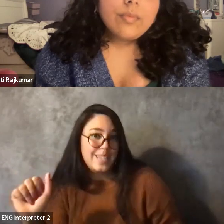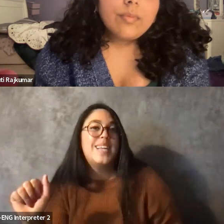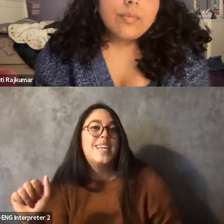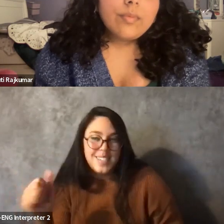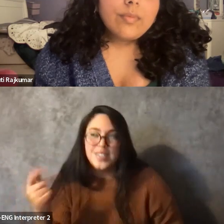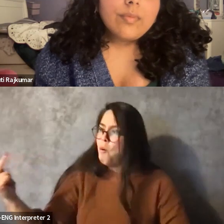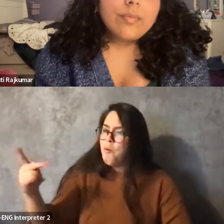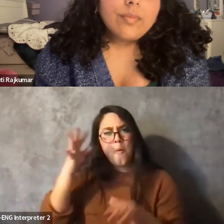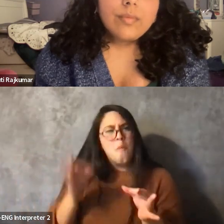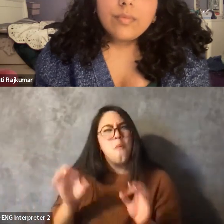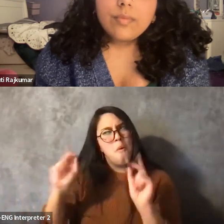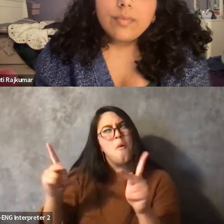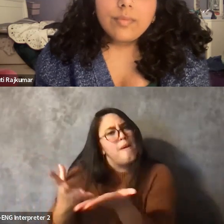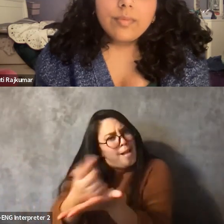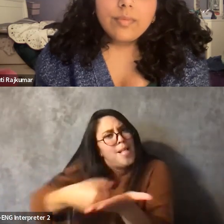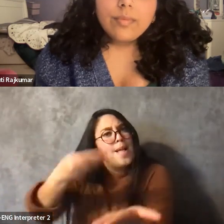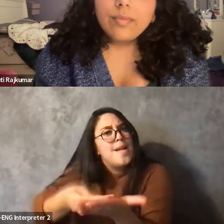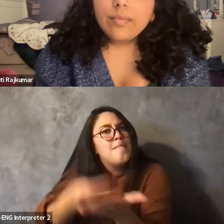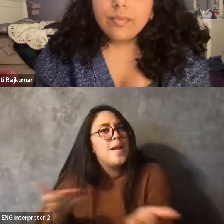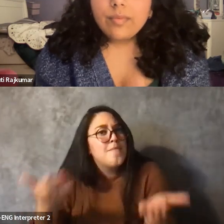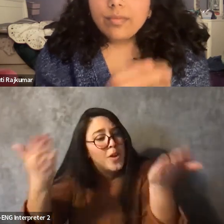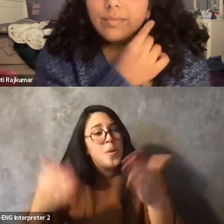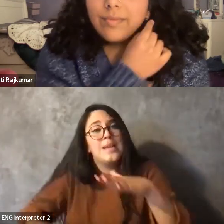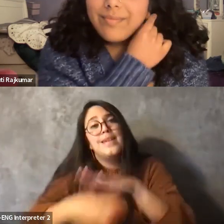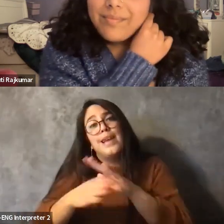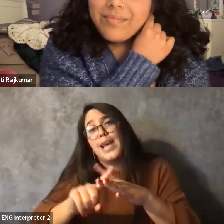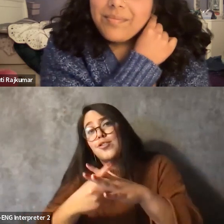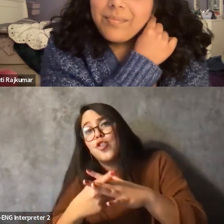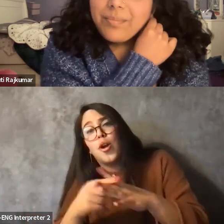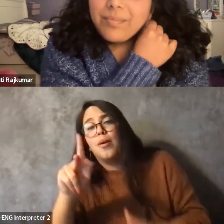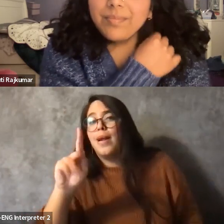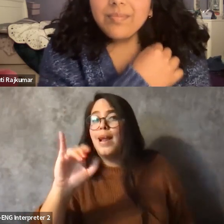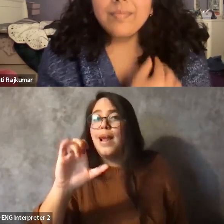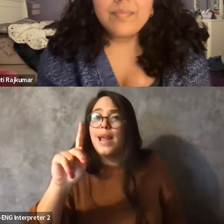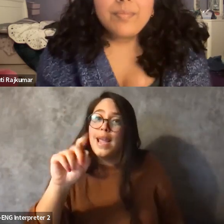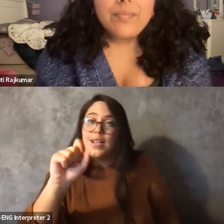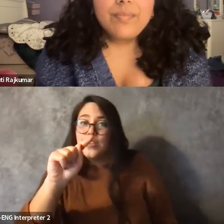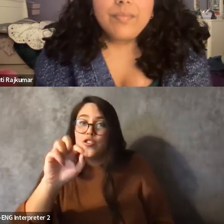ended up raising $6,000, which we are so grateful for.